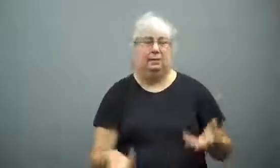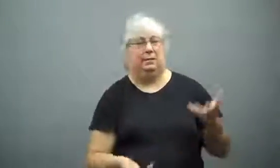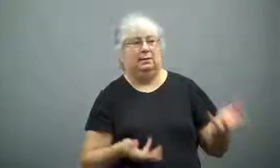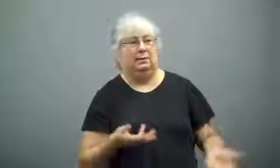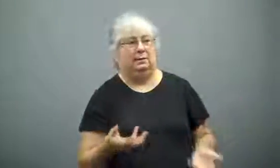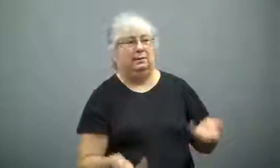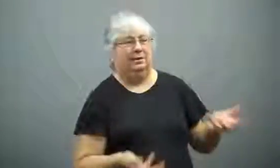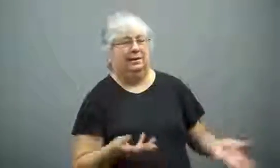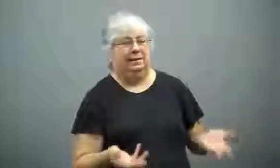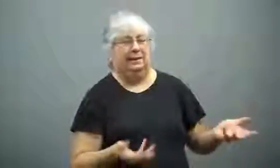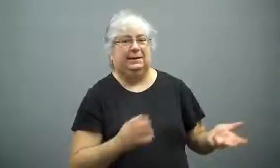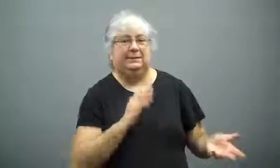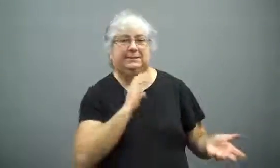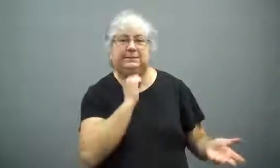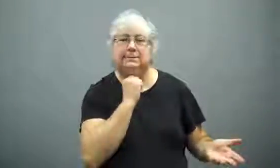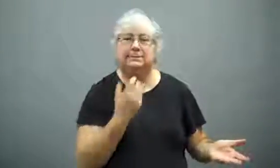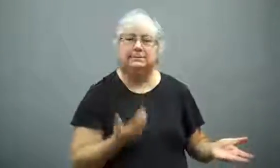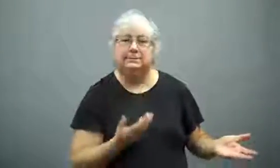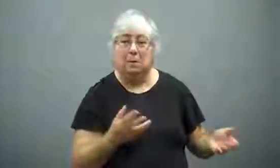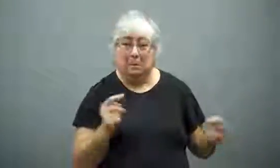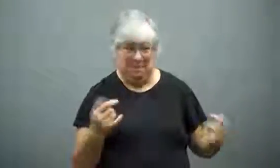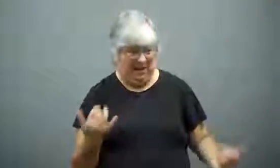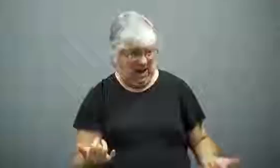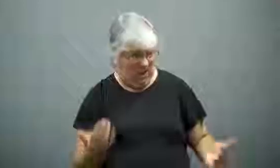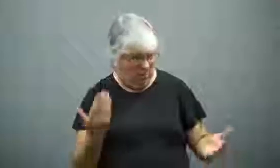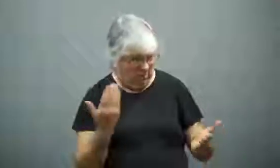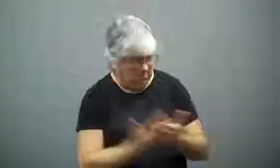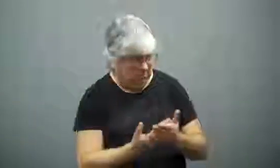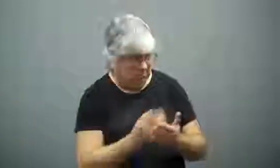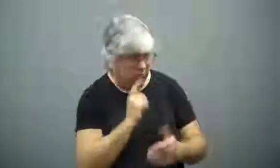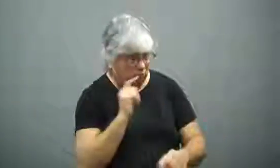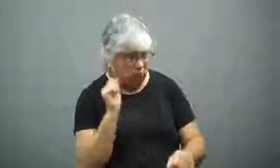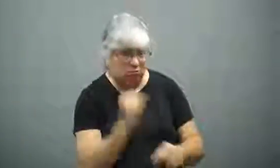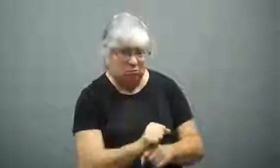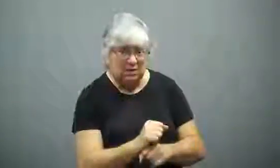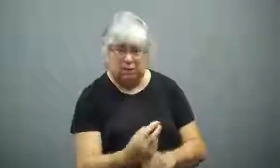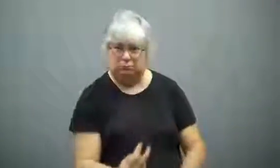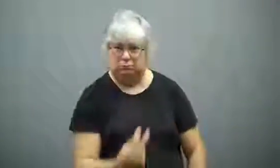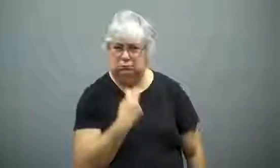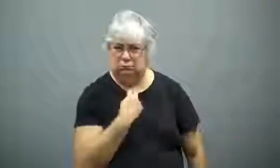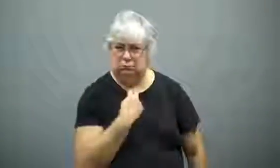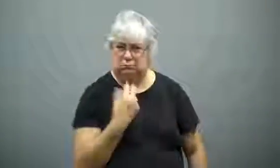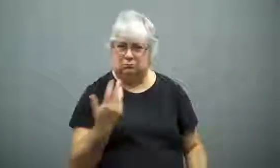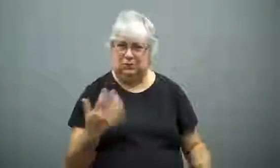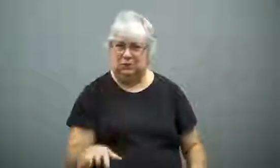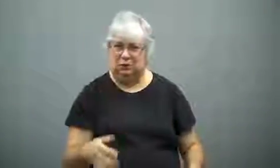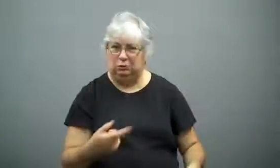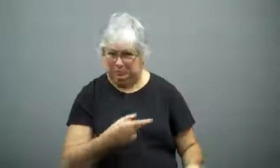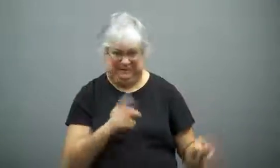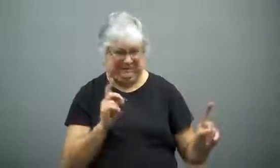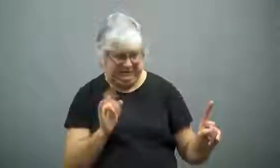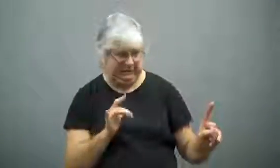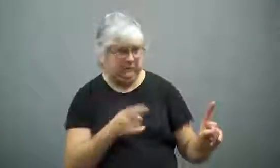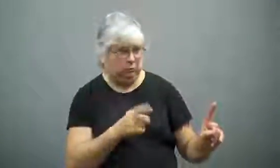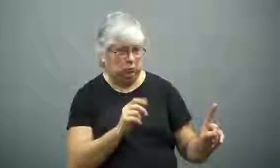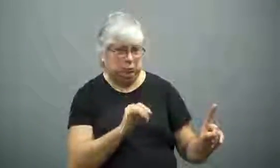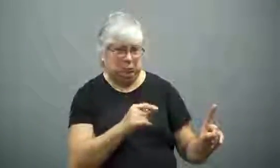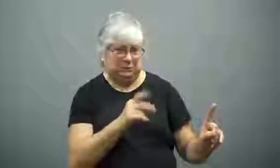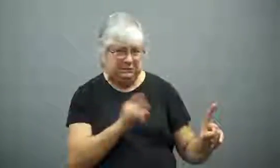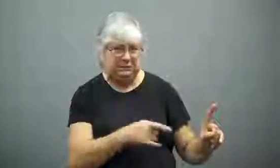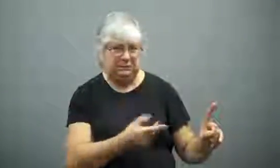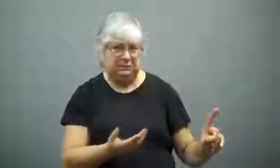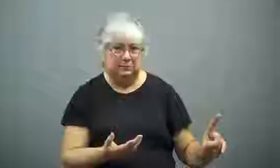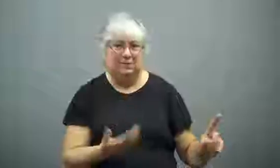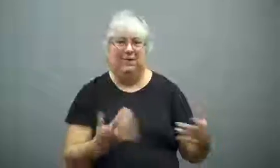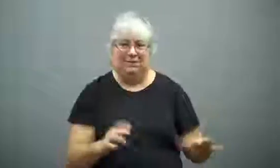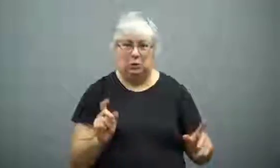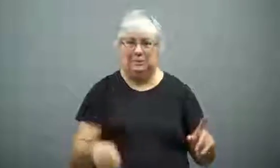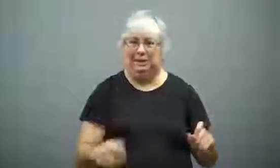Other governments couldn't do anything about it.